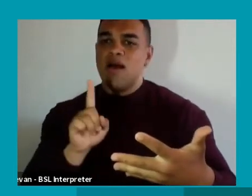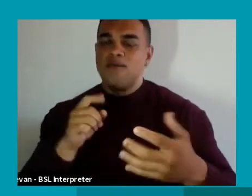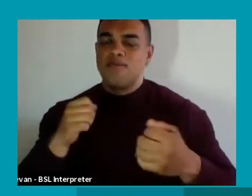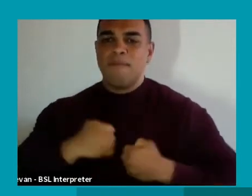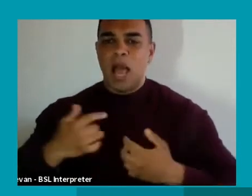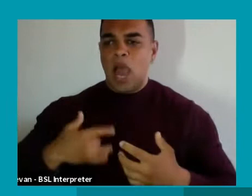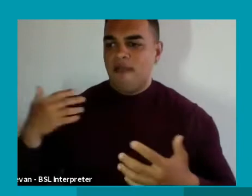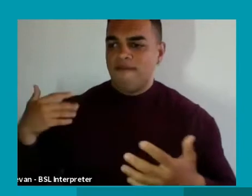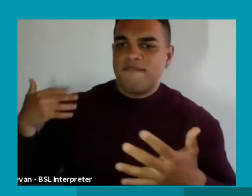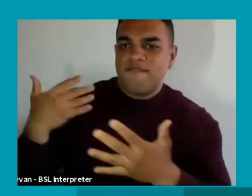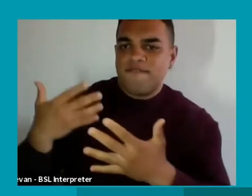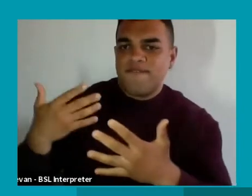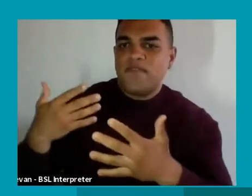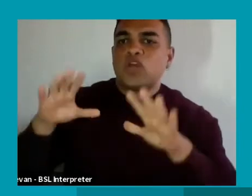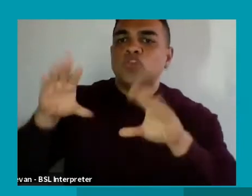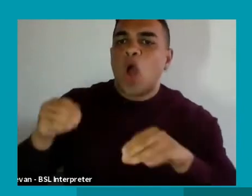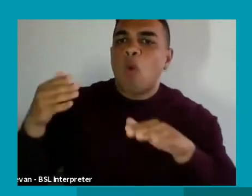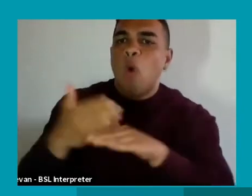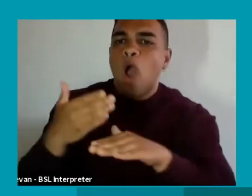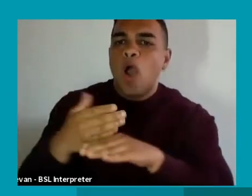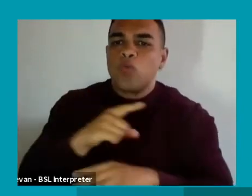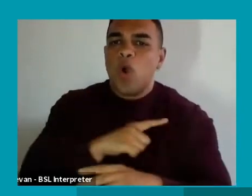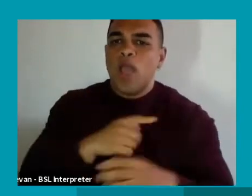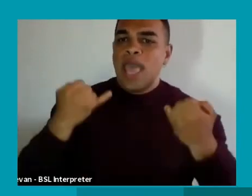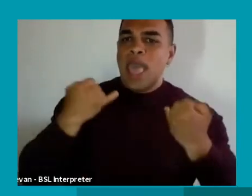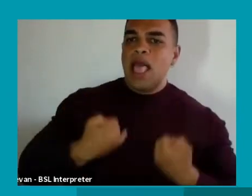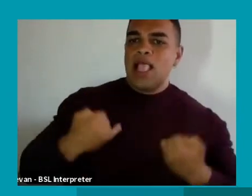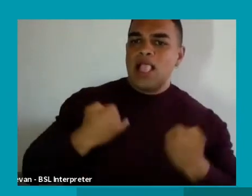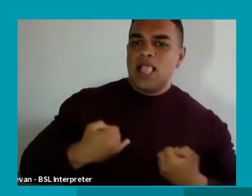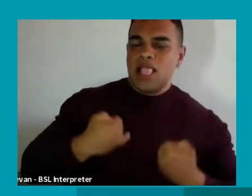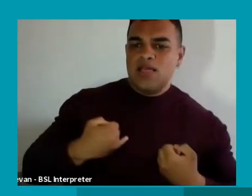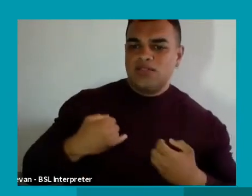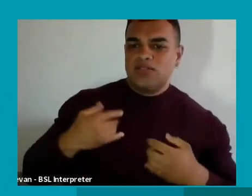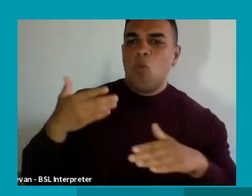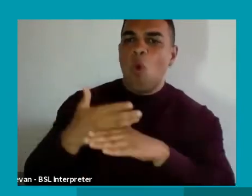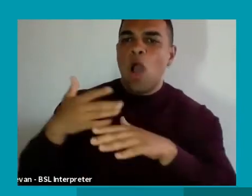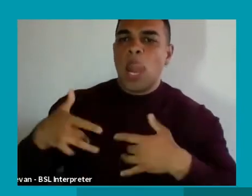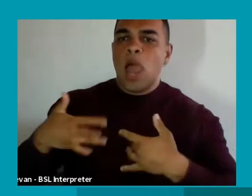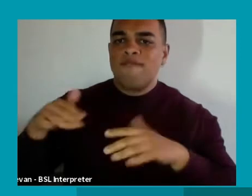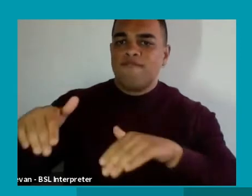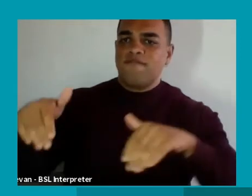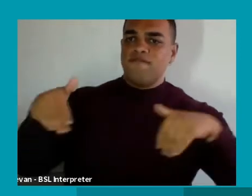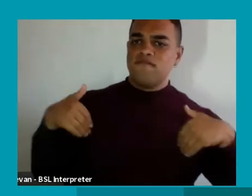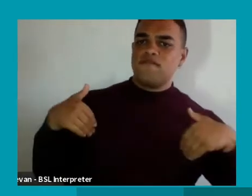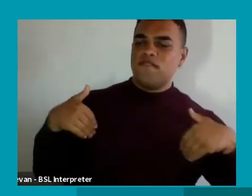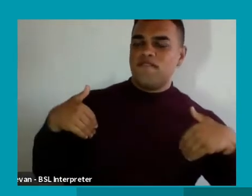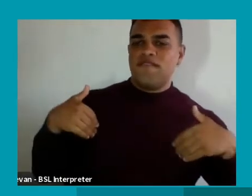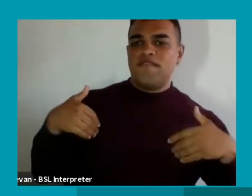was actually a health gap on my CV which I felt like I needed to fill. And actually, it's more about reflecting that you've